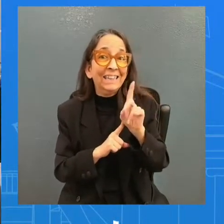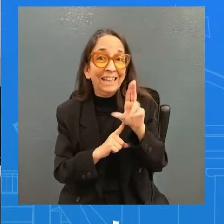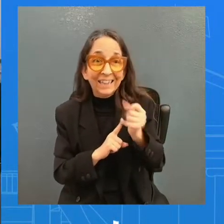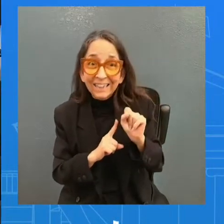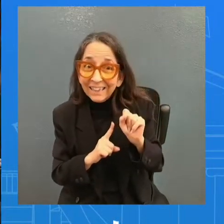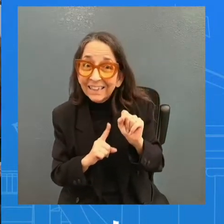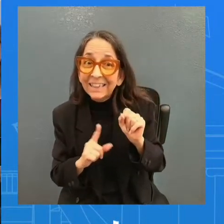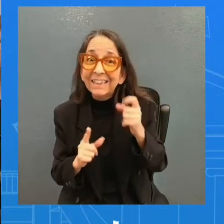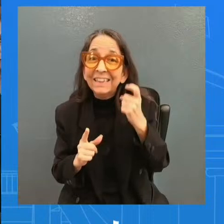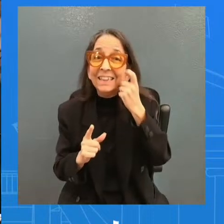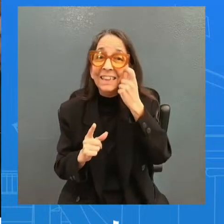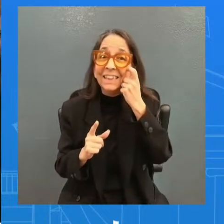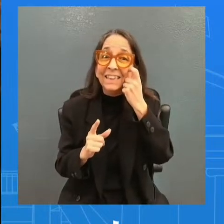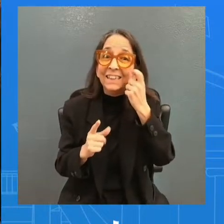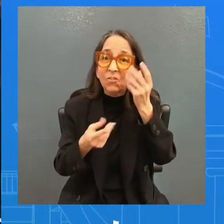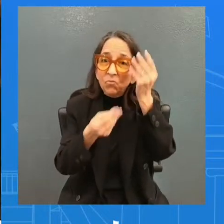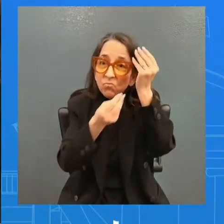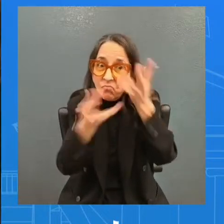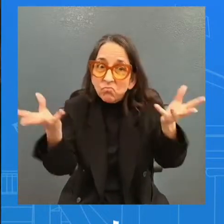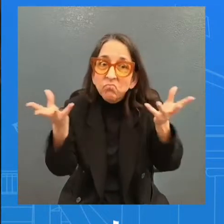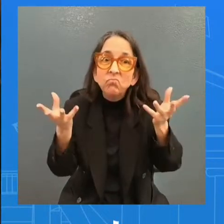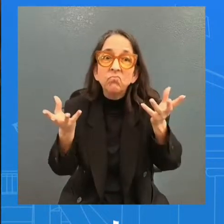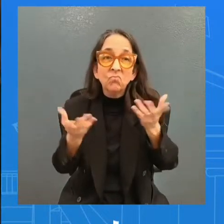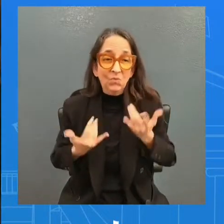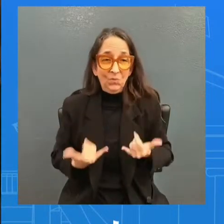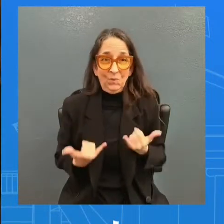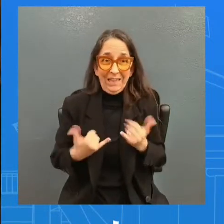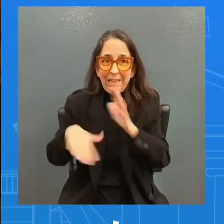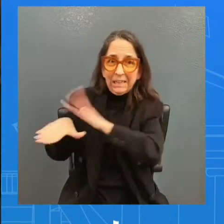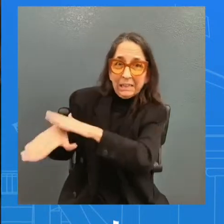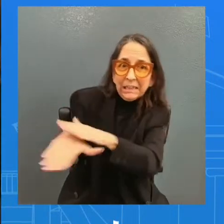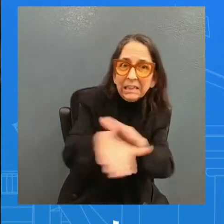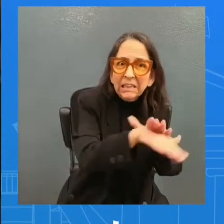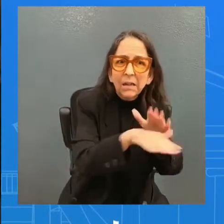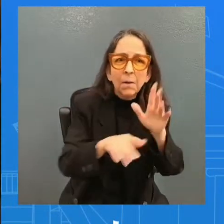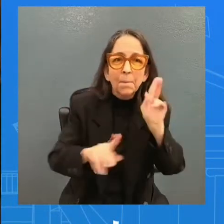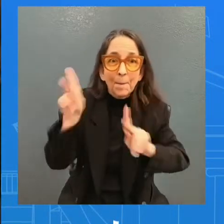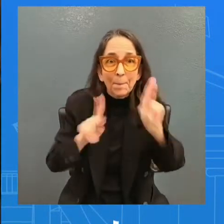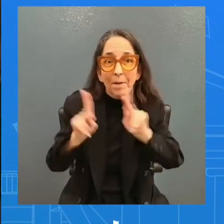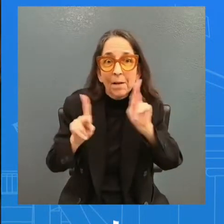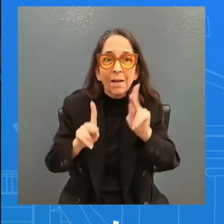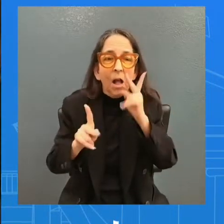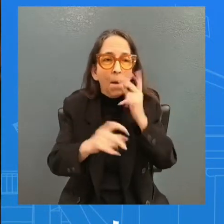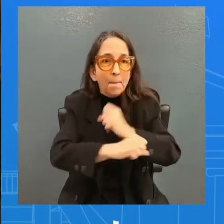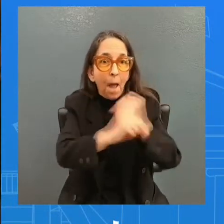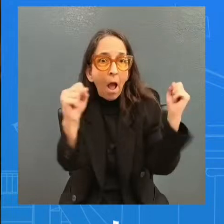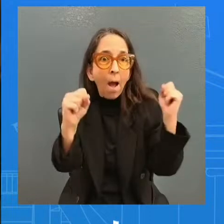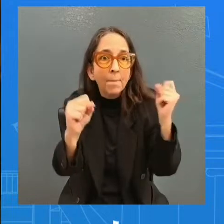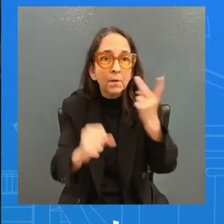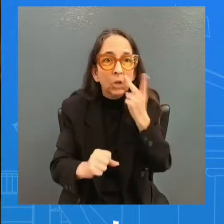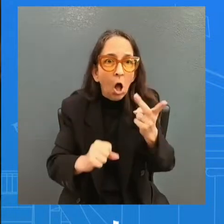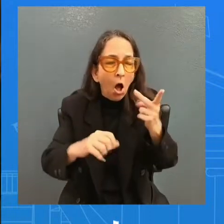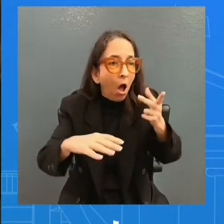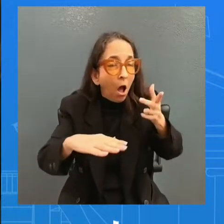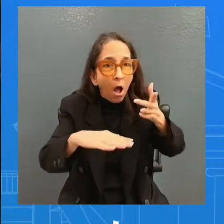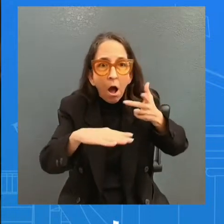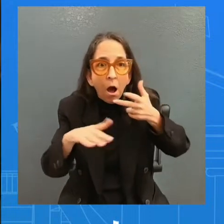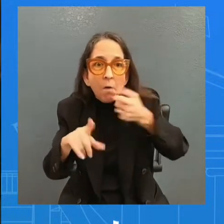What assurances can the White House offer to the public, many of whom might be scared of this kind of vehicle-ramming attack? And to build on the earlier question,